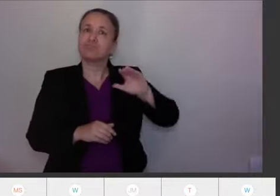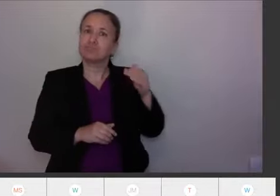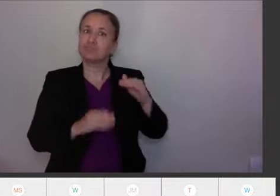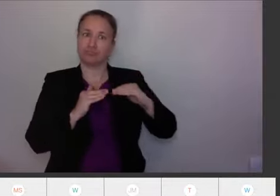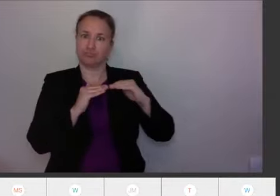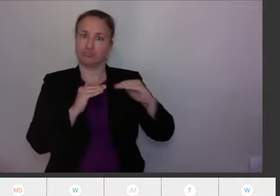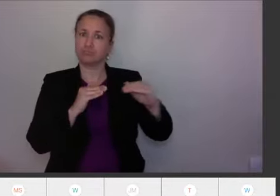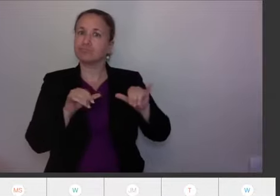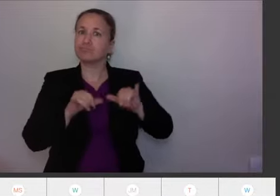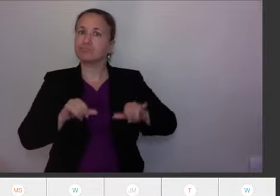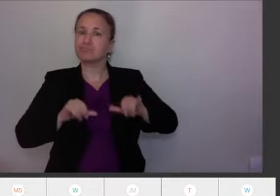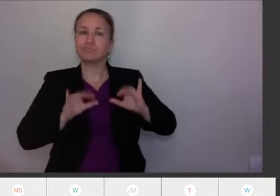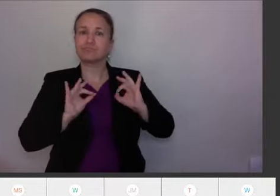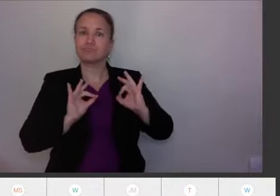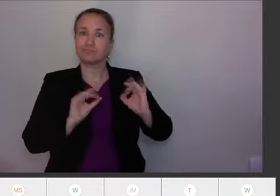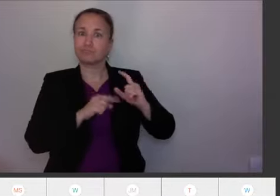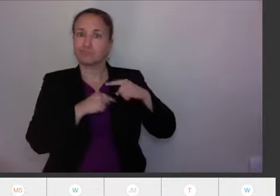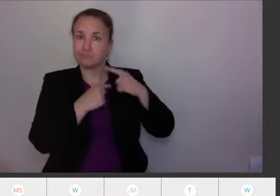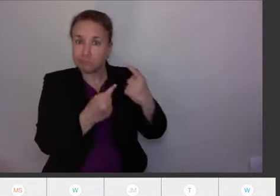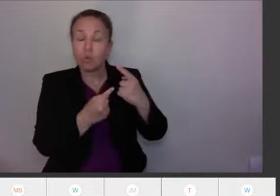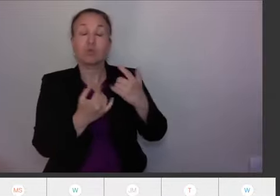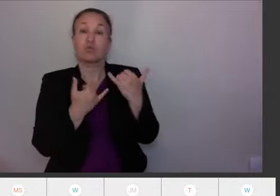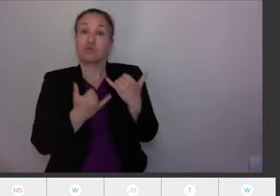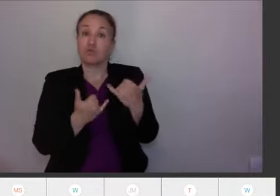over the last week we currently have approximately